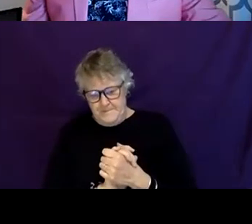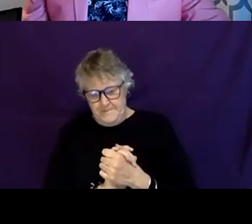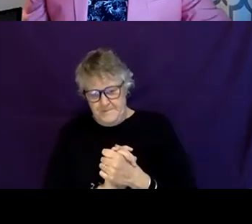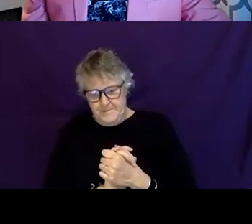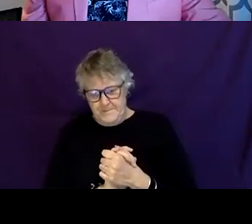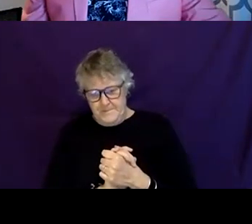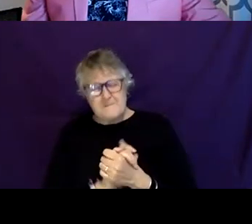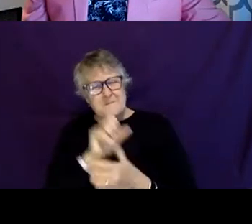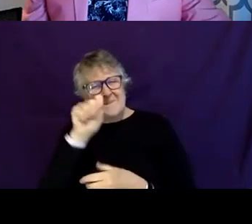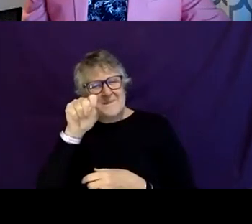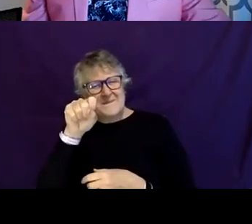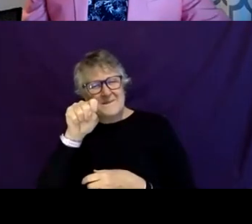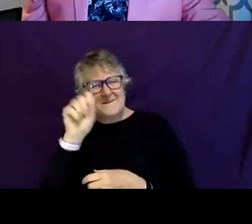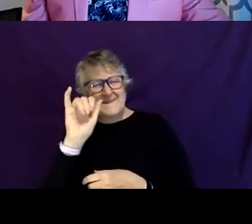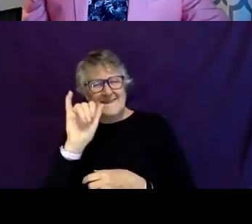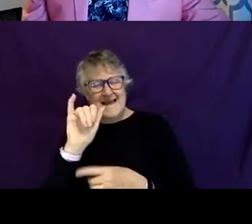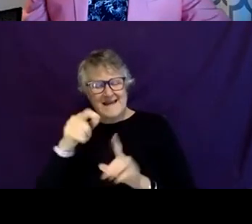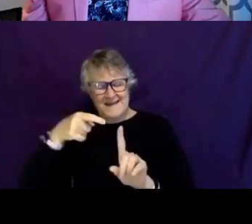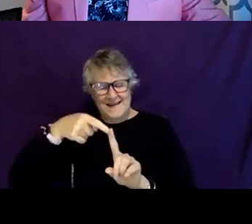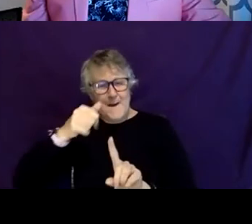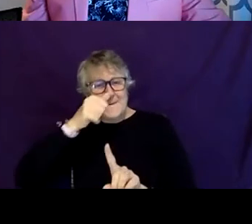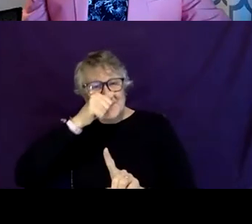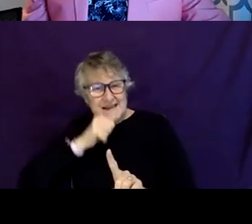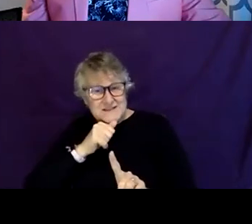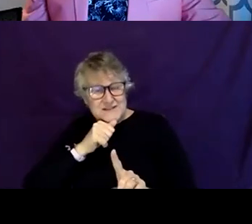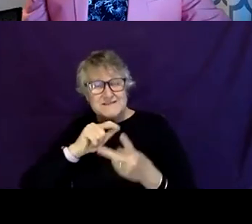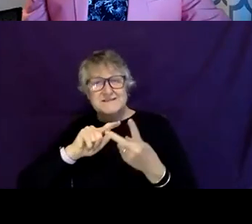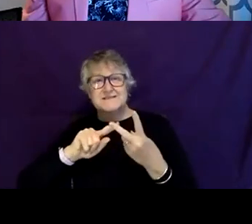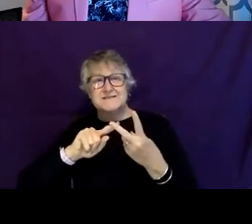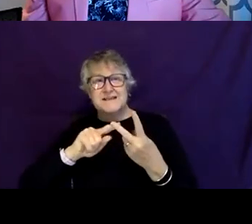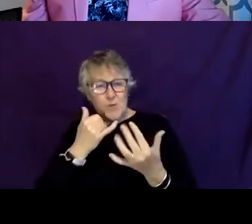yeah, like patience and waiting and, and justifying.